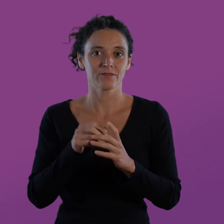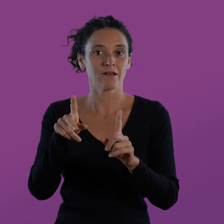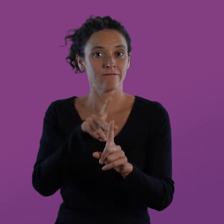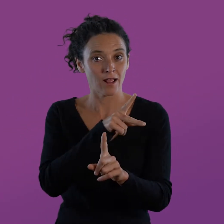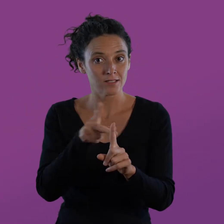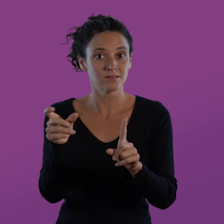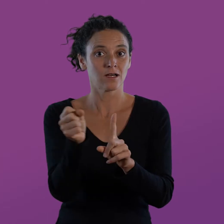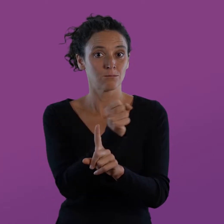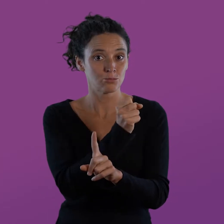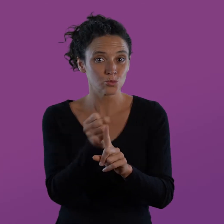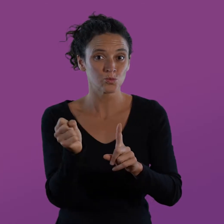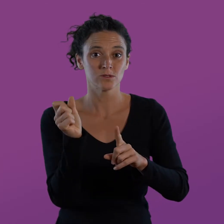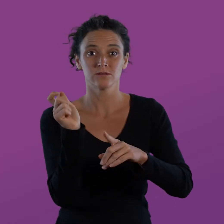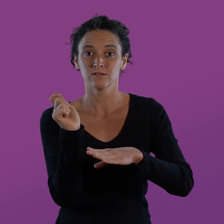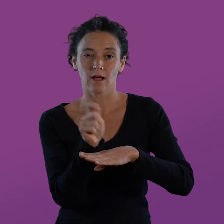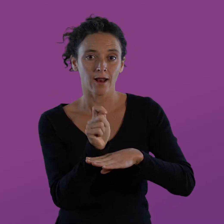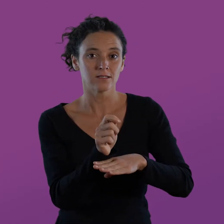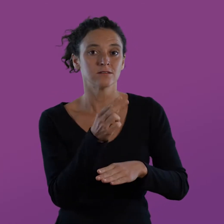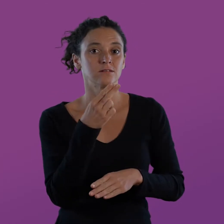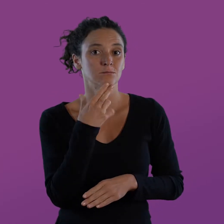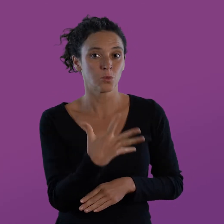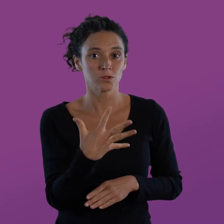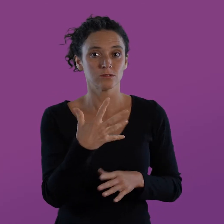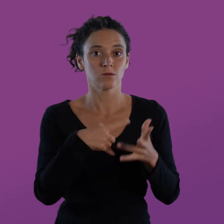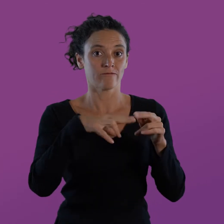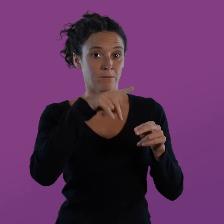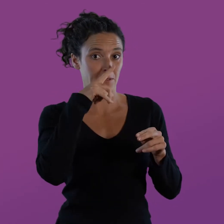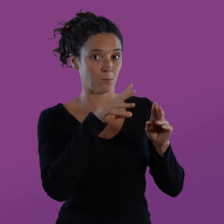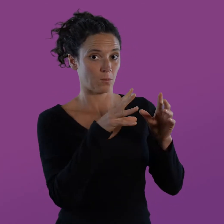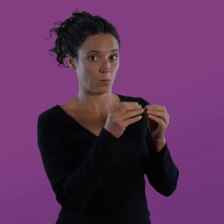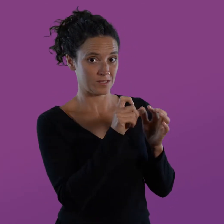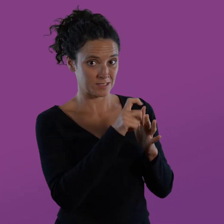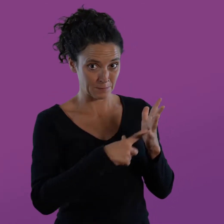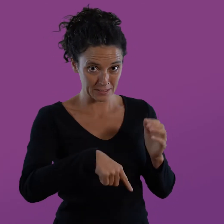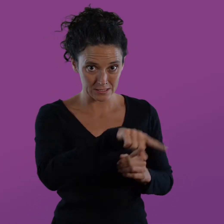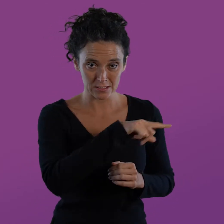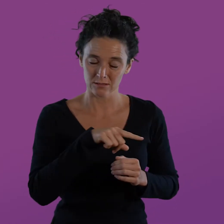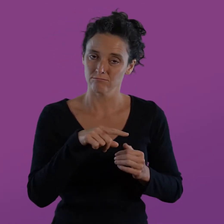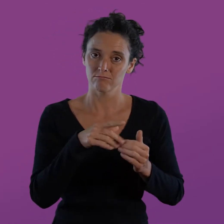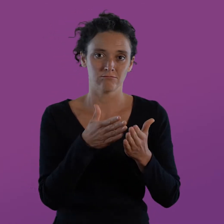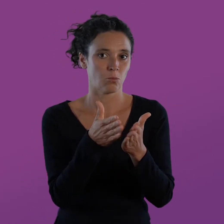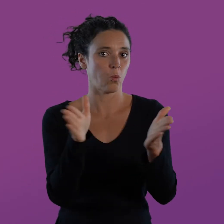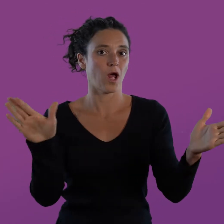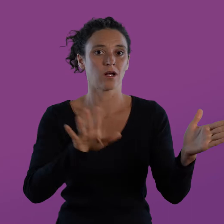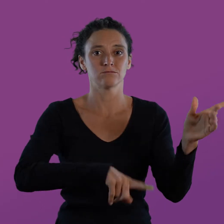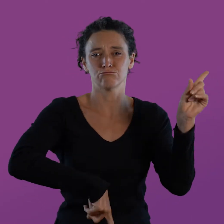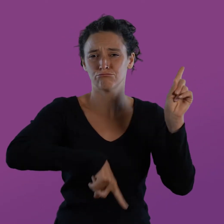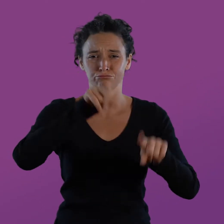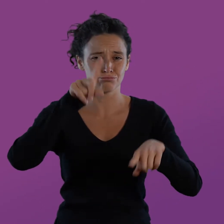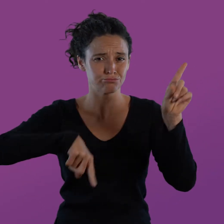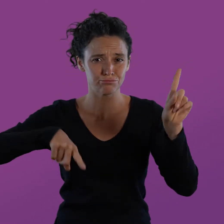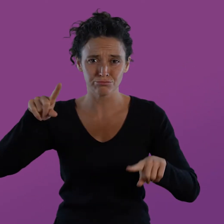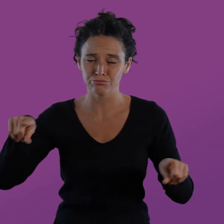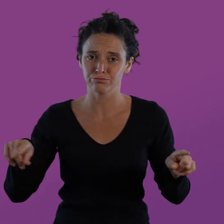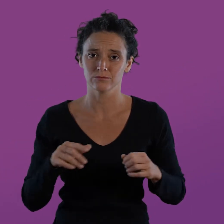The terms of reference are very wide indeed, extending to all forms of violence against and abuse, neglect and exploitation of people with disability.